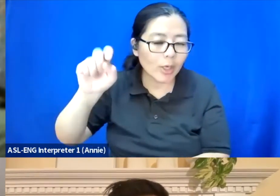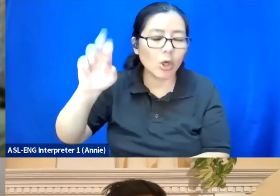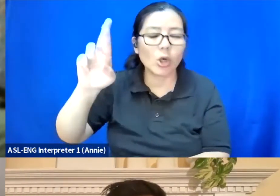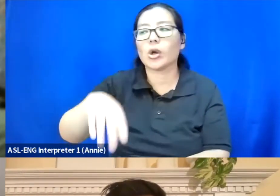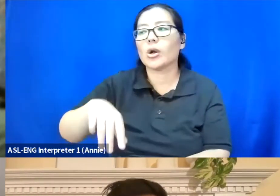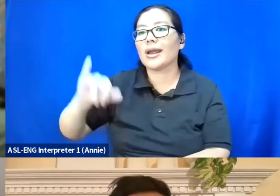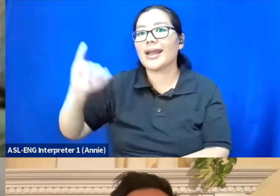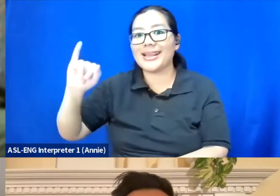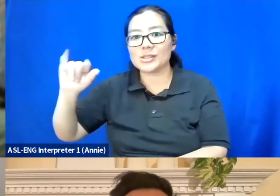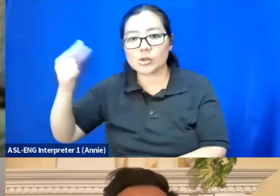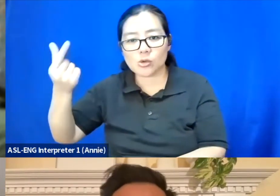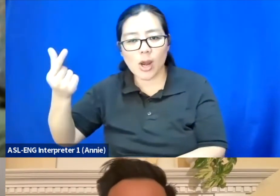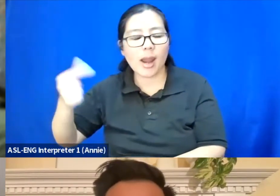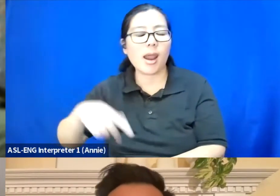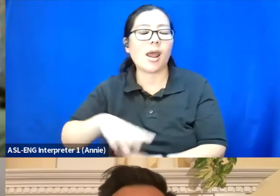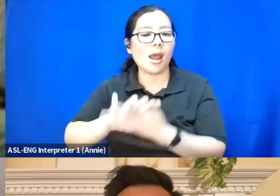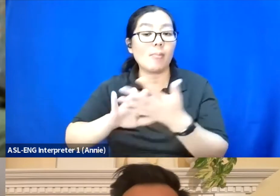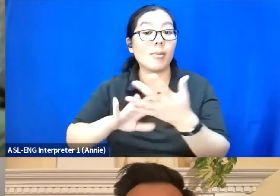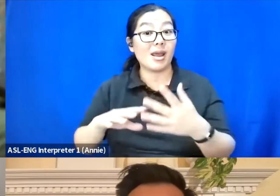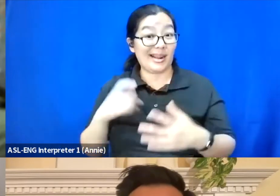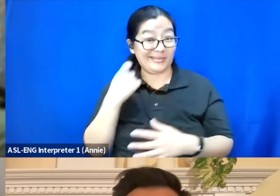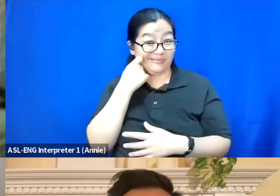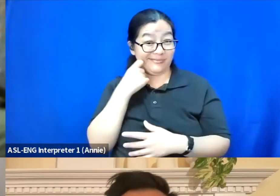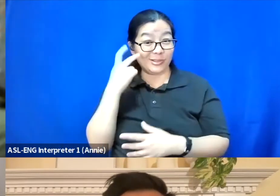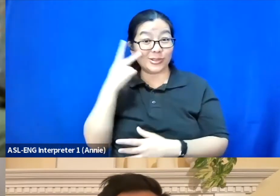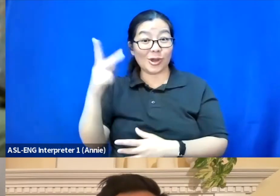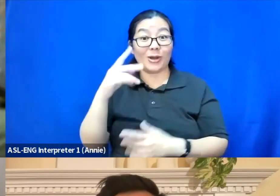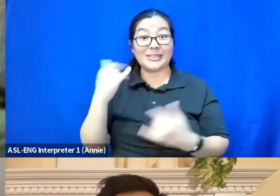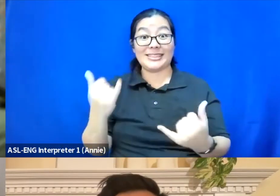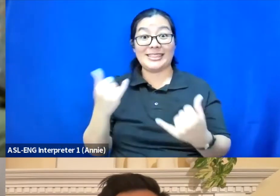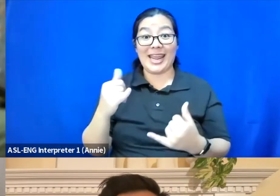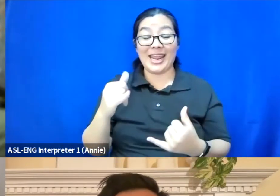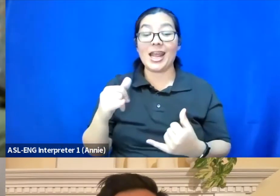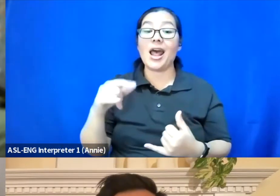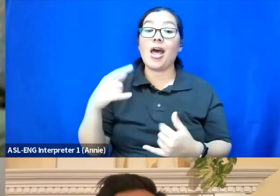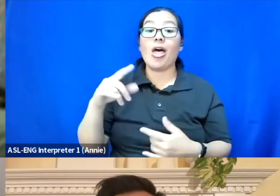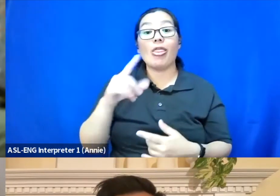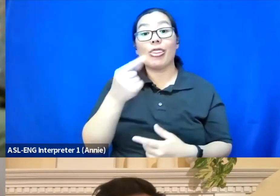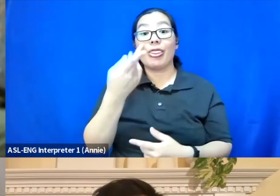community of people who are people of color, intersections of those things,